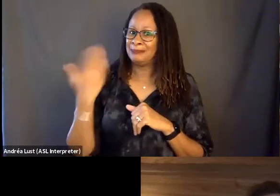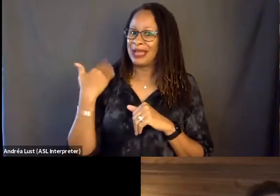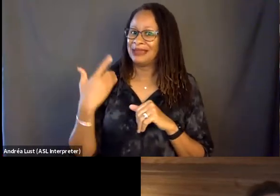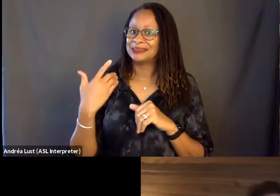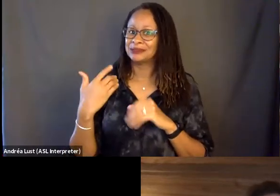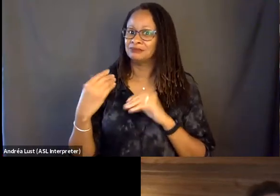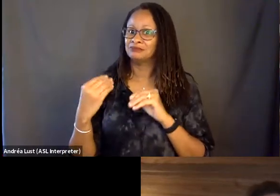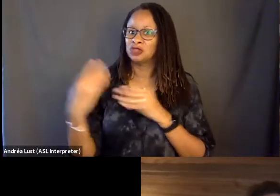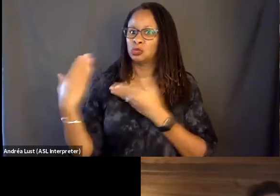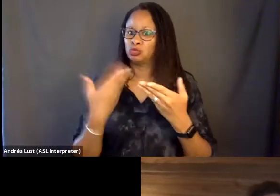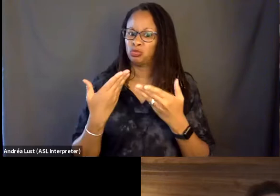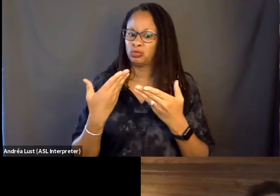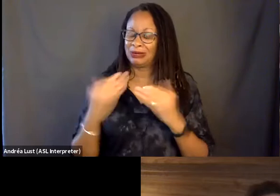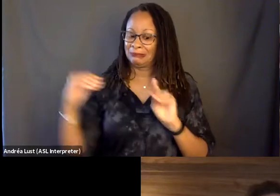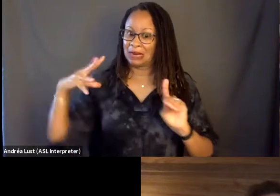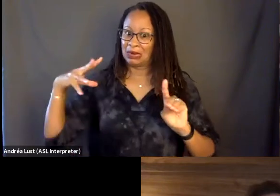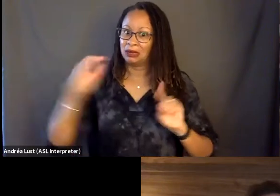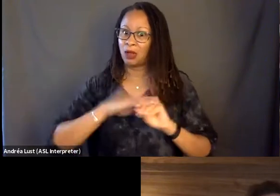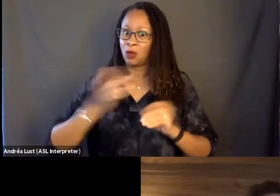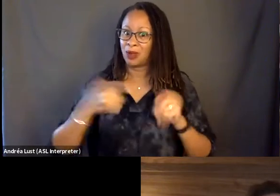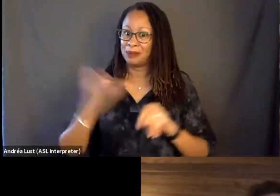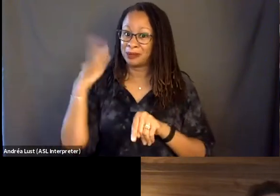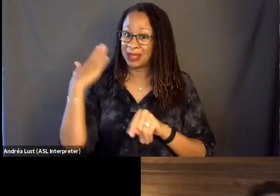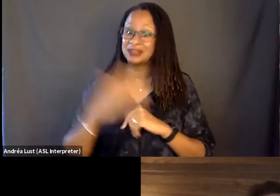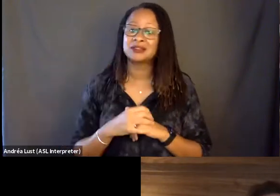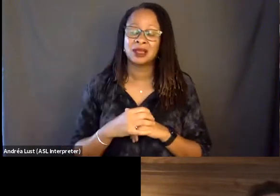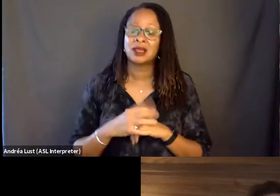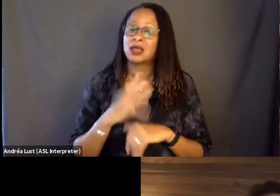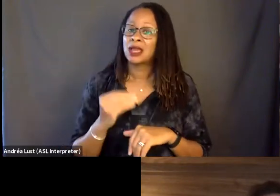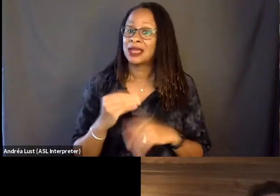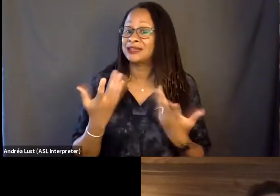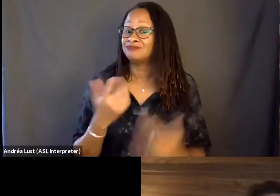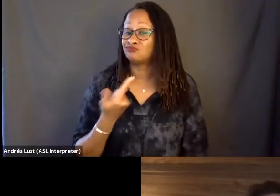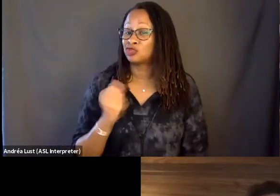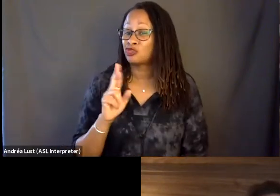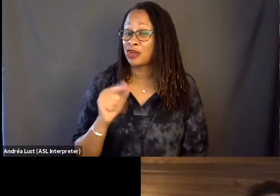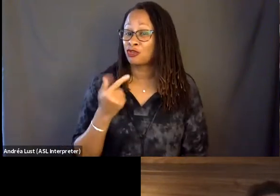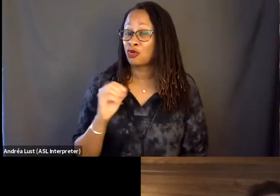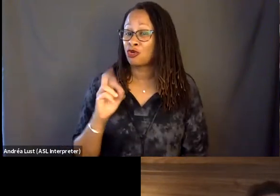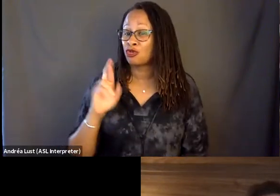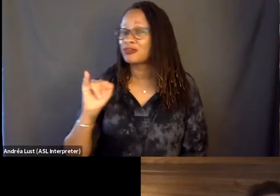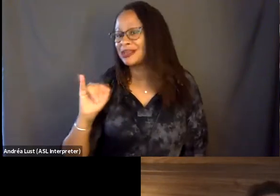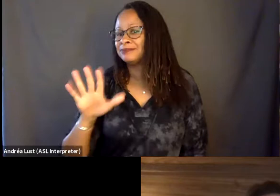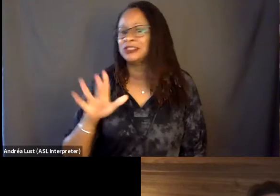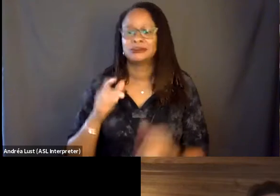And he seems to-- he's just a forever optimistic person.